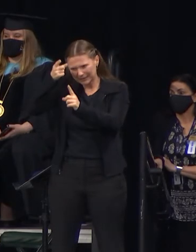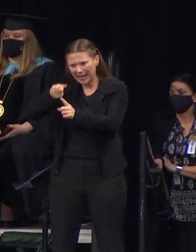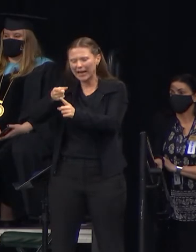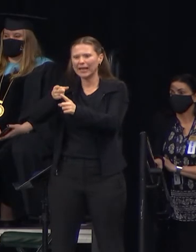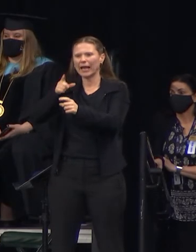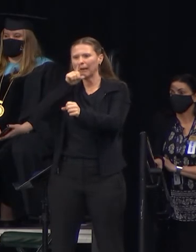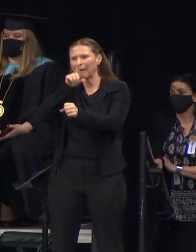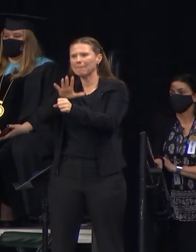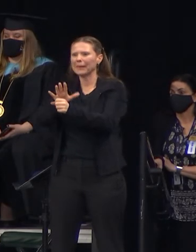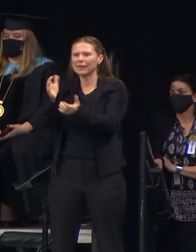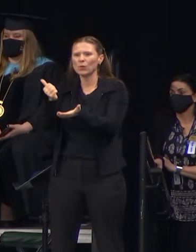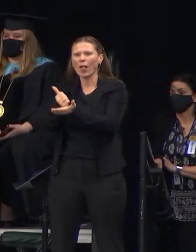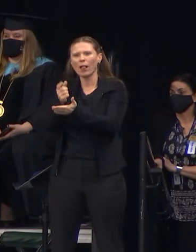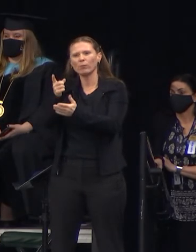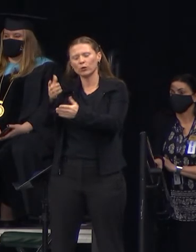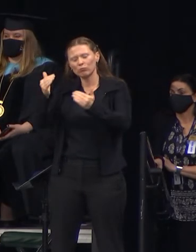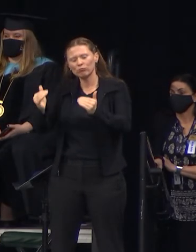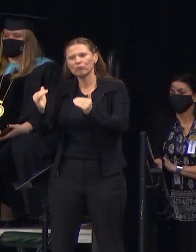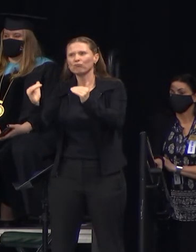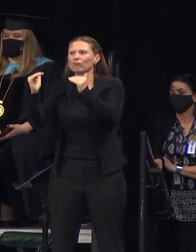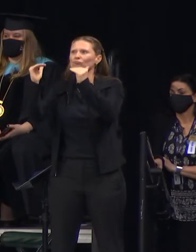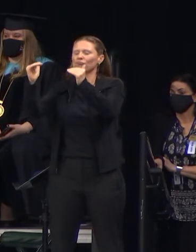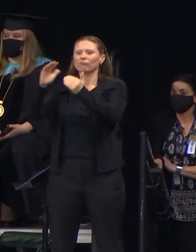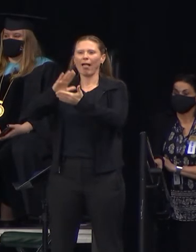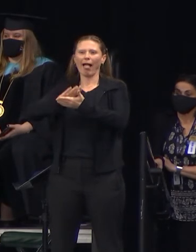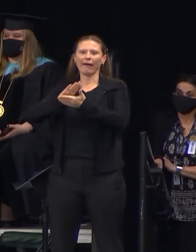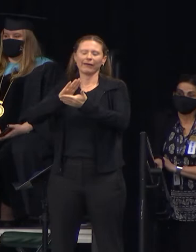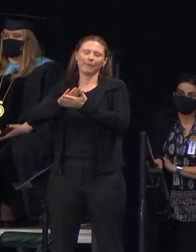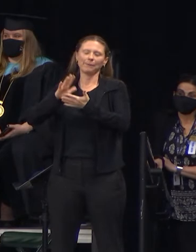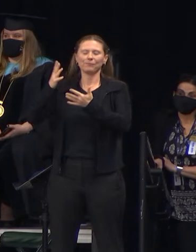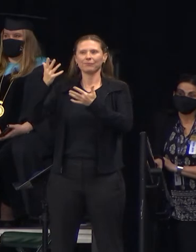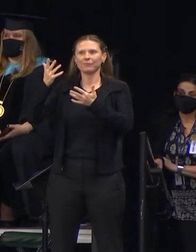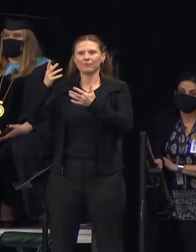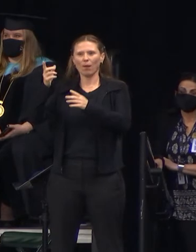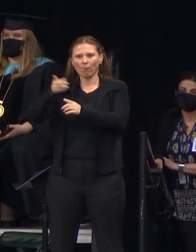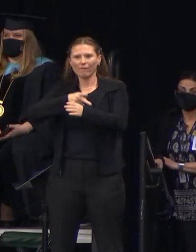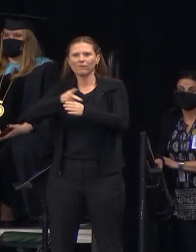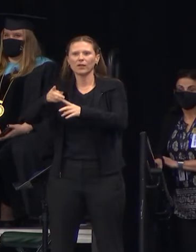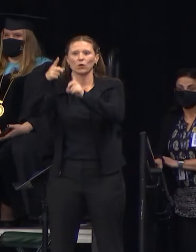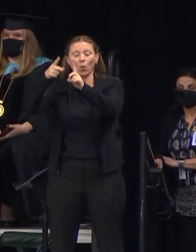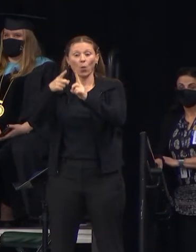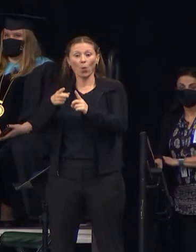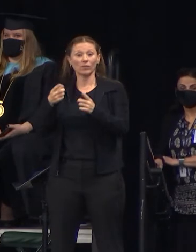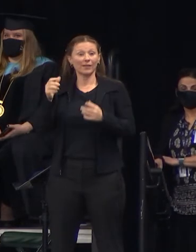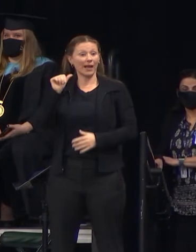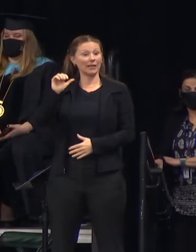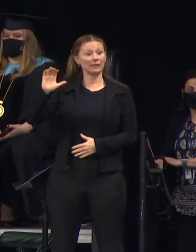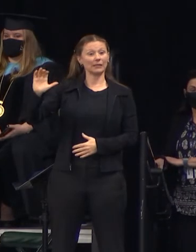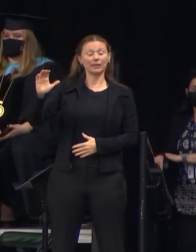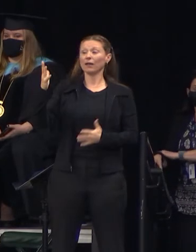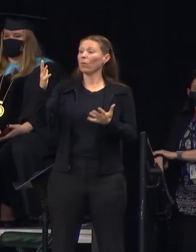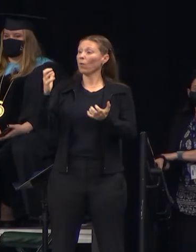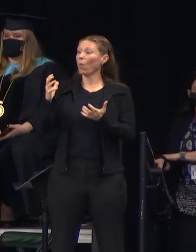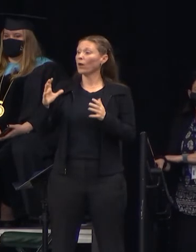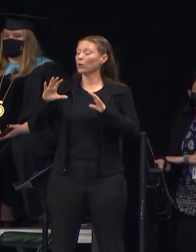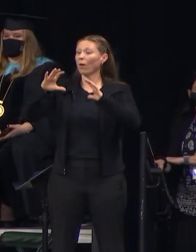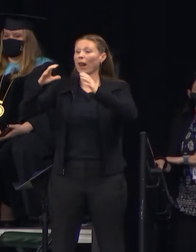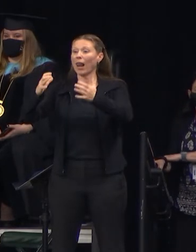to help you reach your academic and professional goals. As a college, we want to collectively acknowledge you